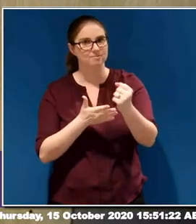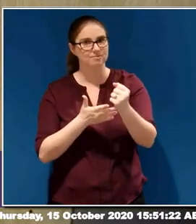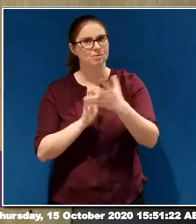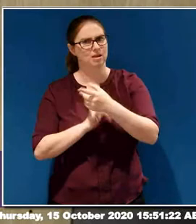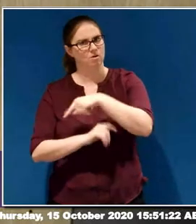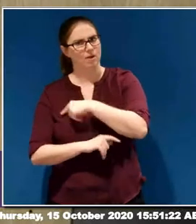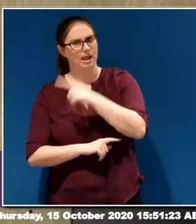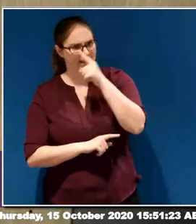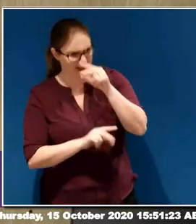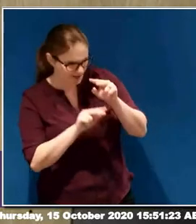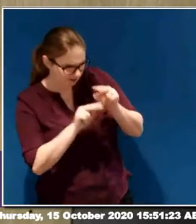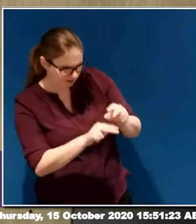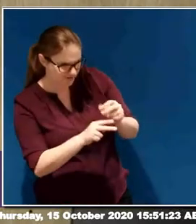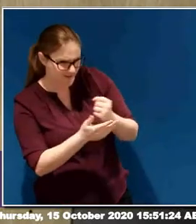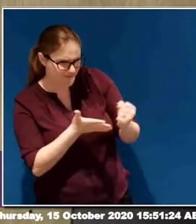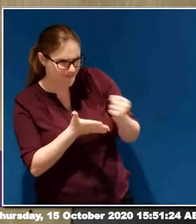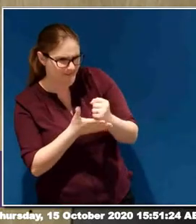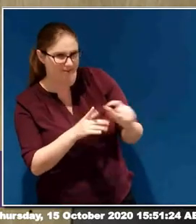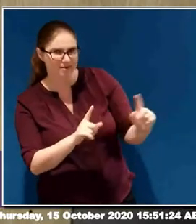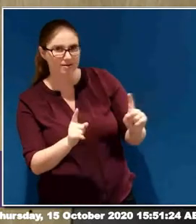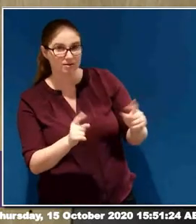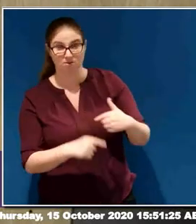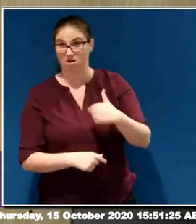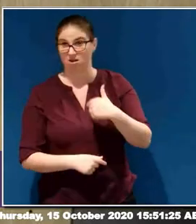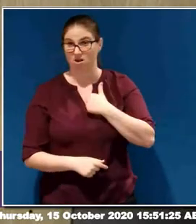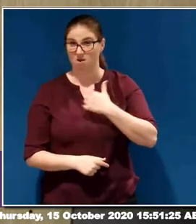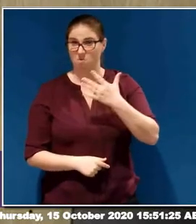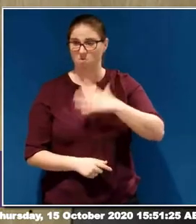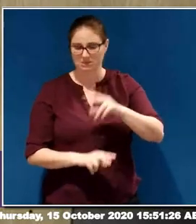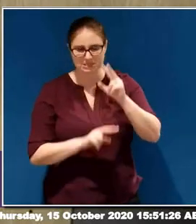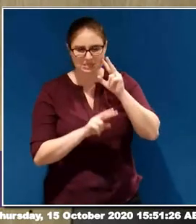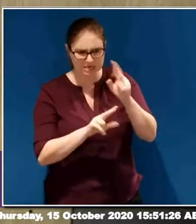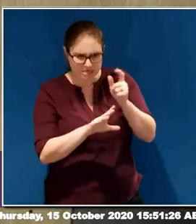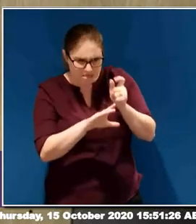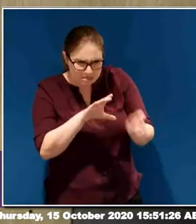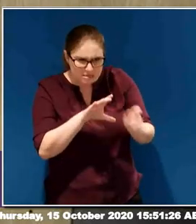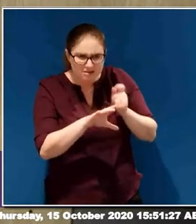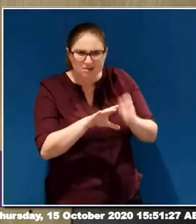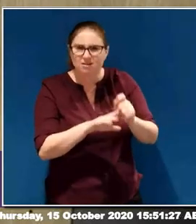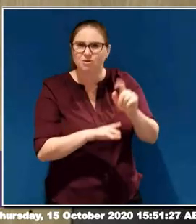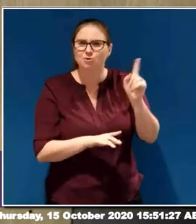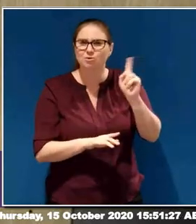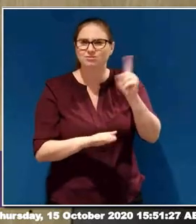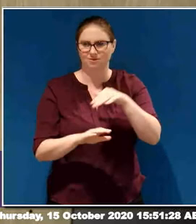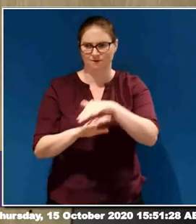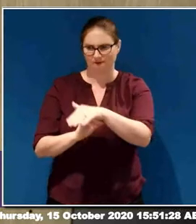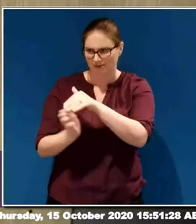relation to, you know, exclusionary discipline is disaggregated data, so that